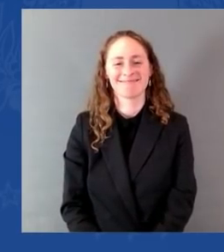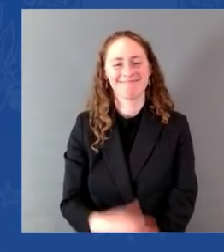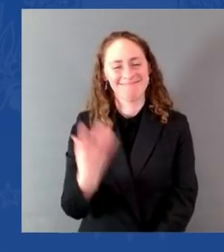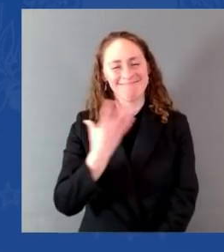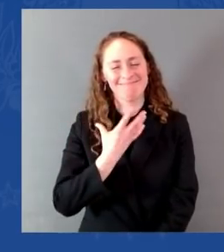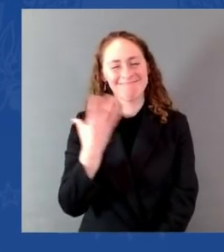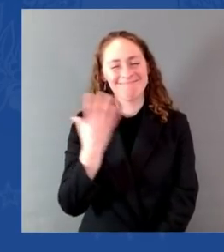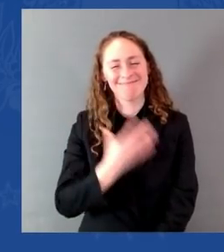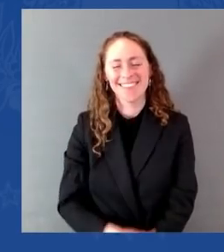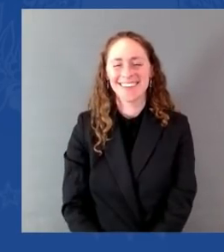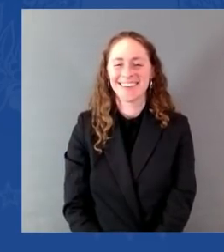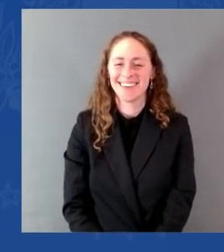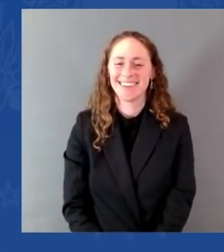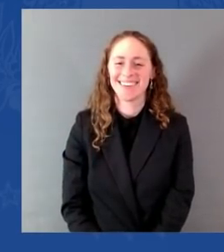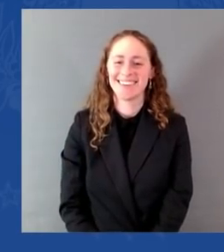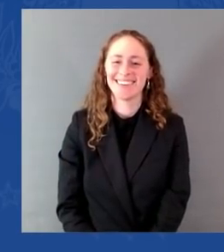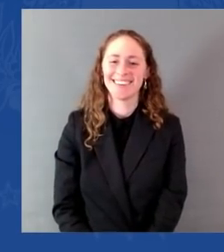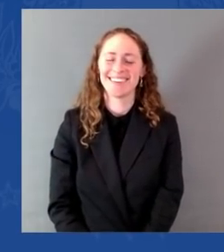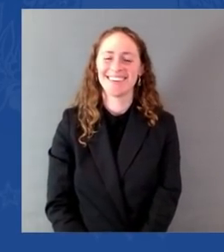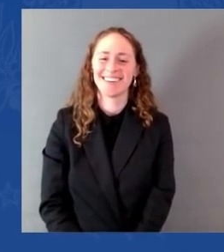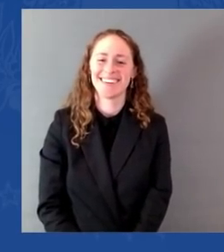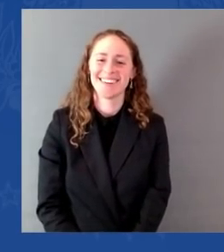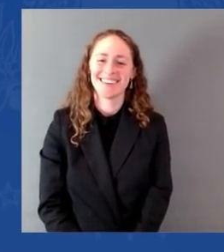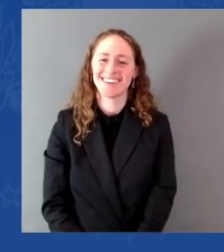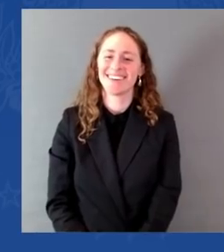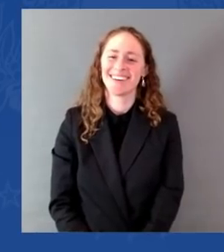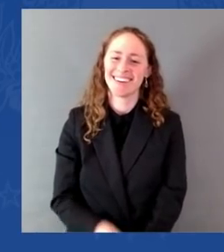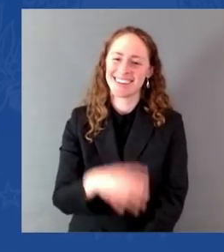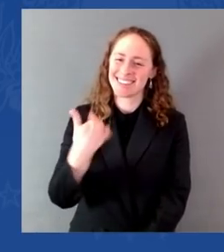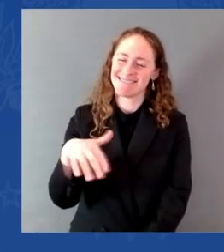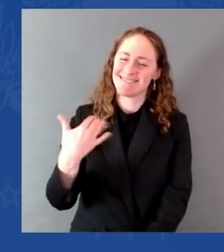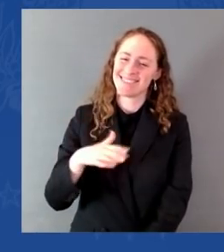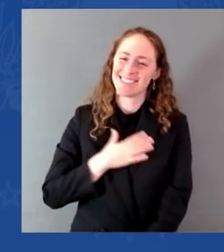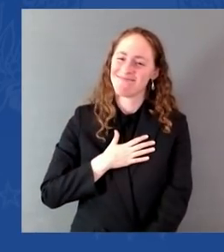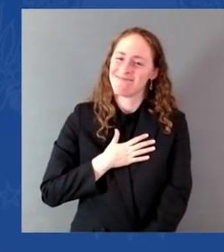If anybody remembers that --